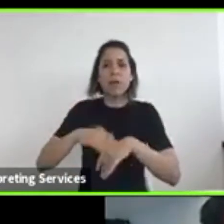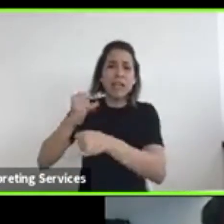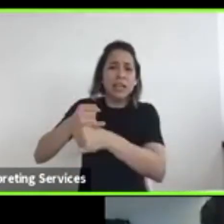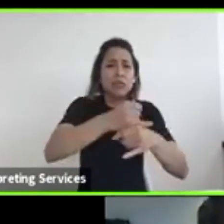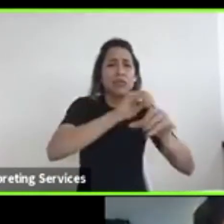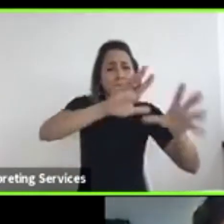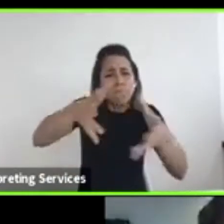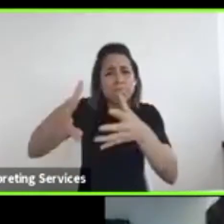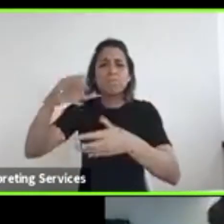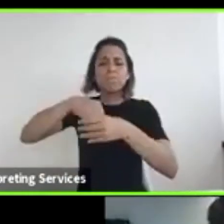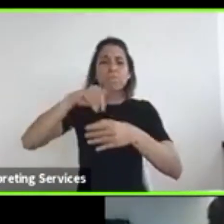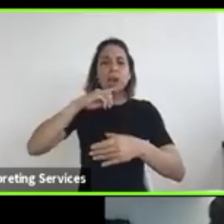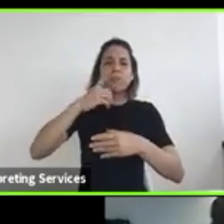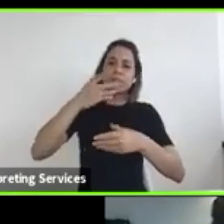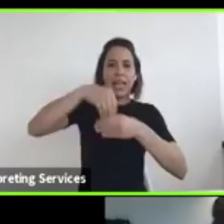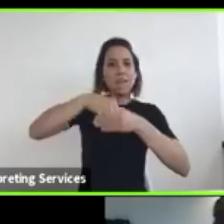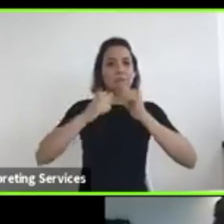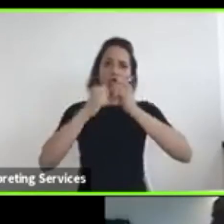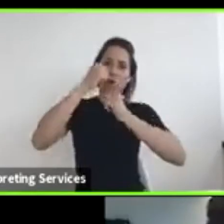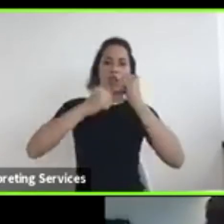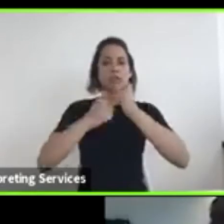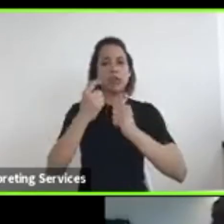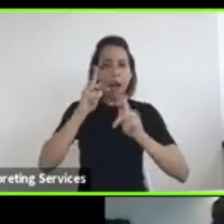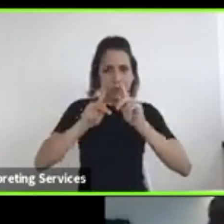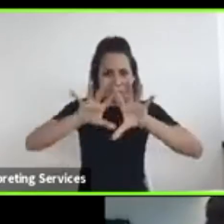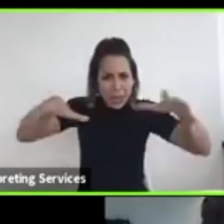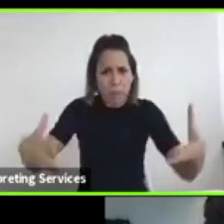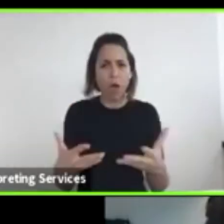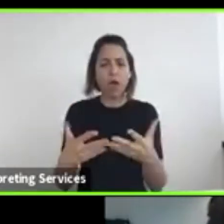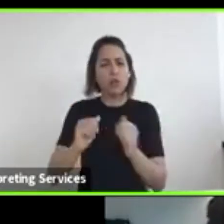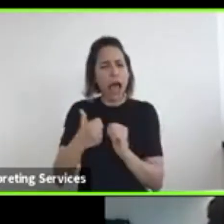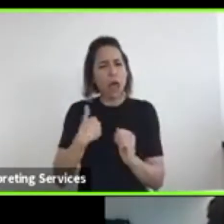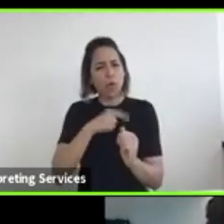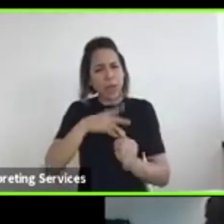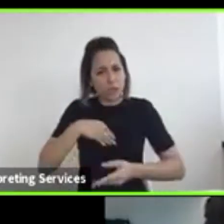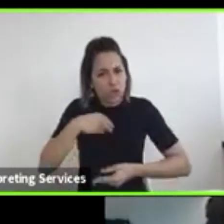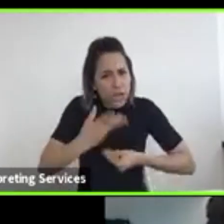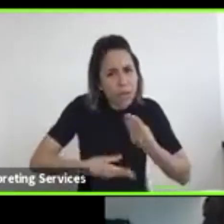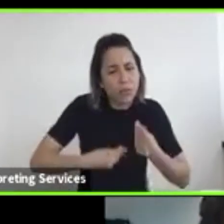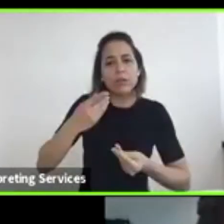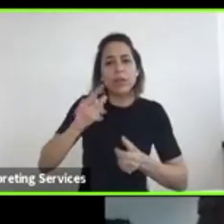SO HOW ARE WE SORT OF -- HOW ARE WE BEING GENEROUS, AND INTENTIONAL AROUND, LIKE, HOW